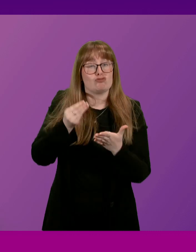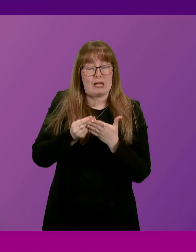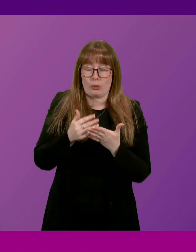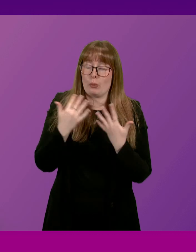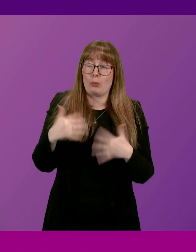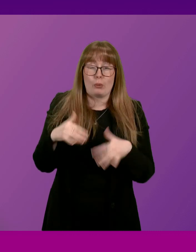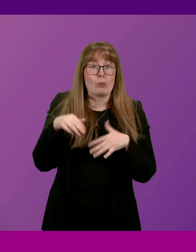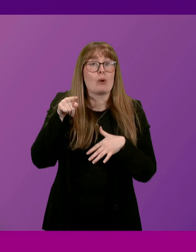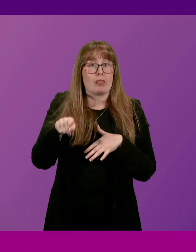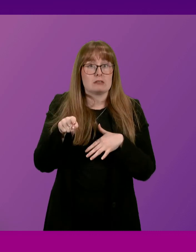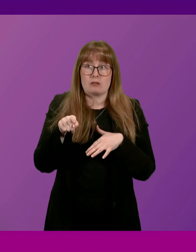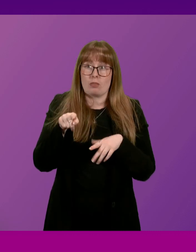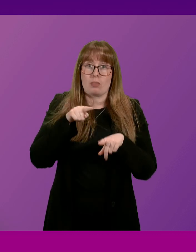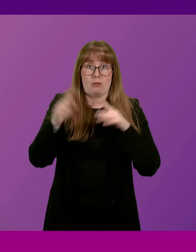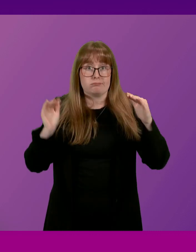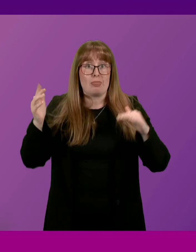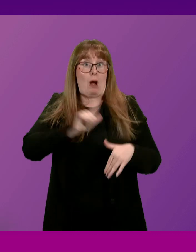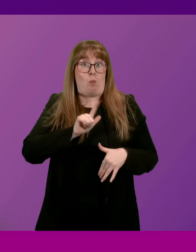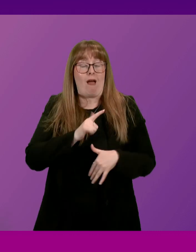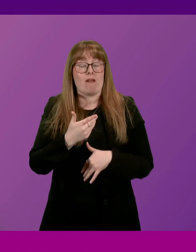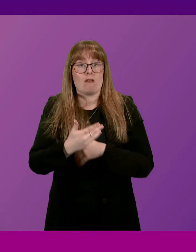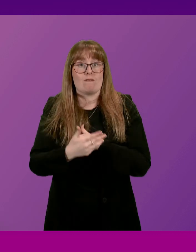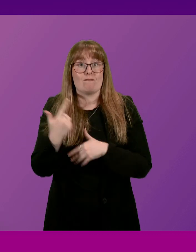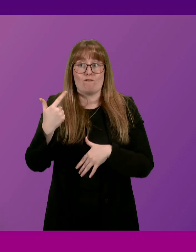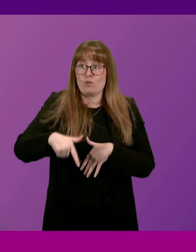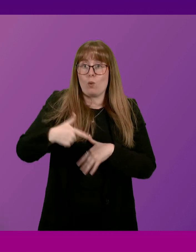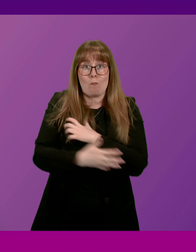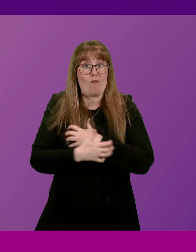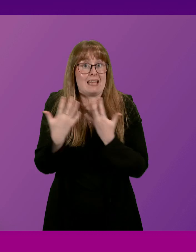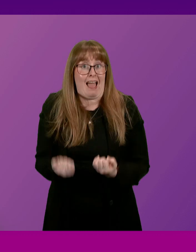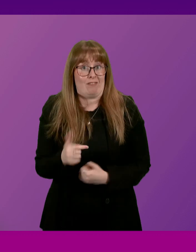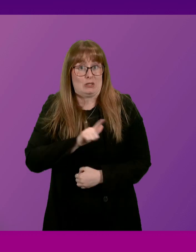driver of fuel poverty in Scotland. Those are the realities that people are wrestling with.